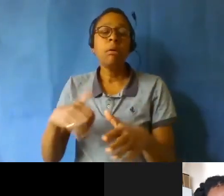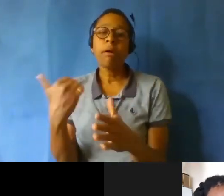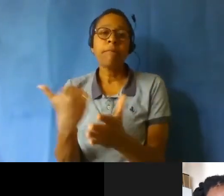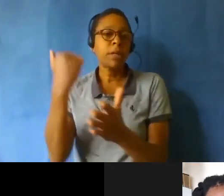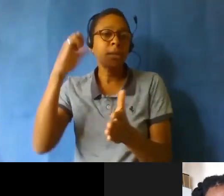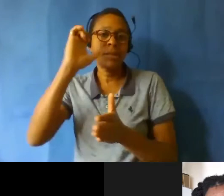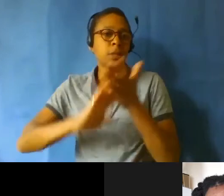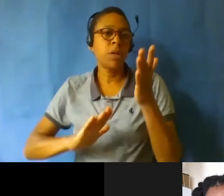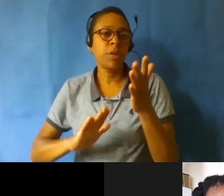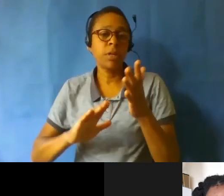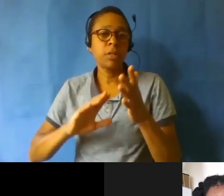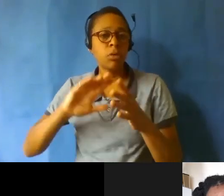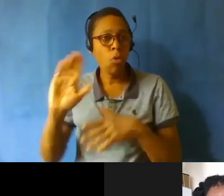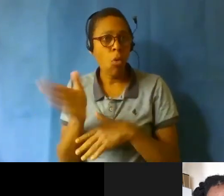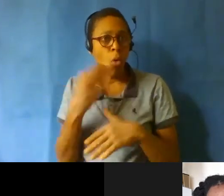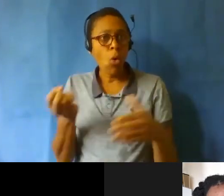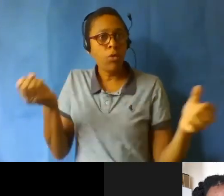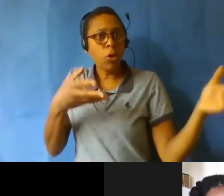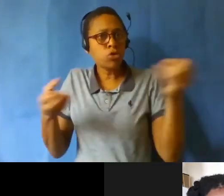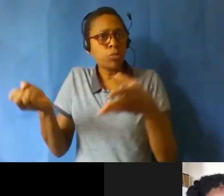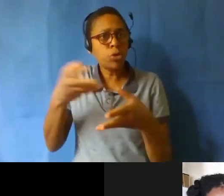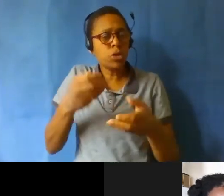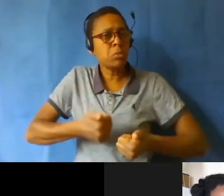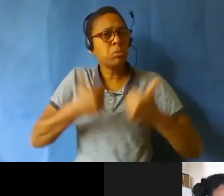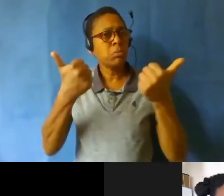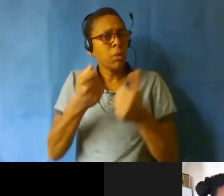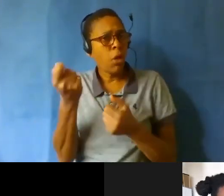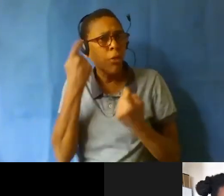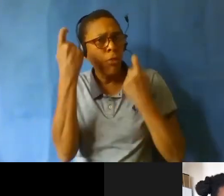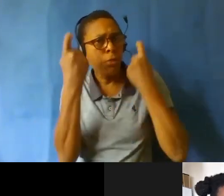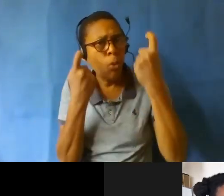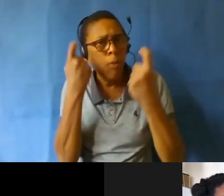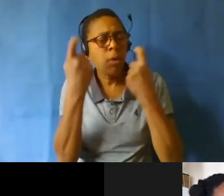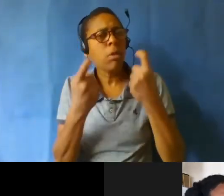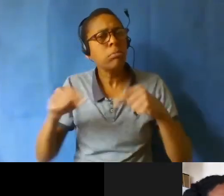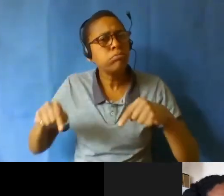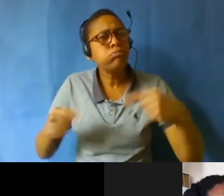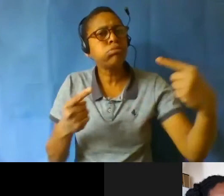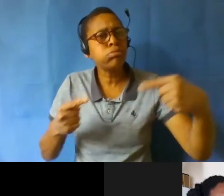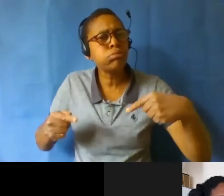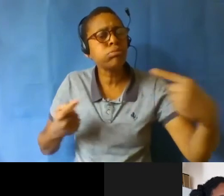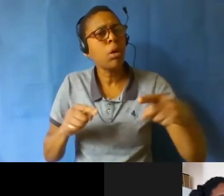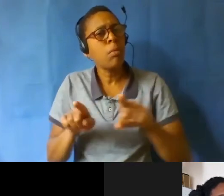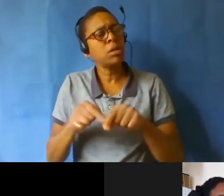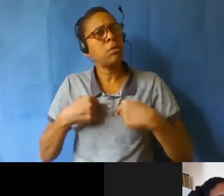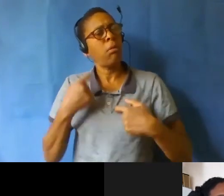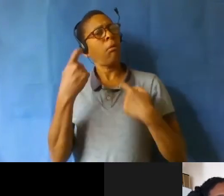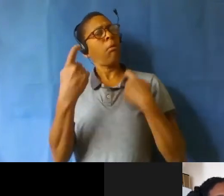contributions have been both thought-provoking and inspiring and made